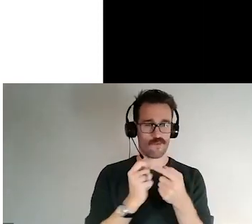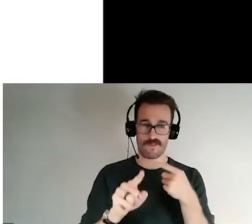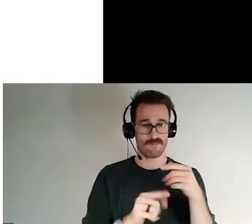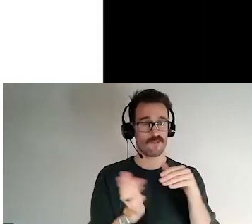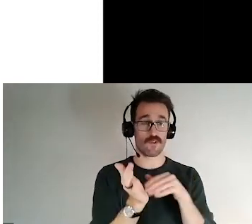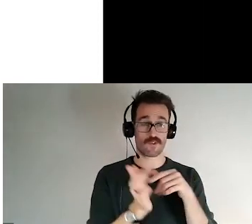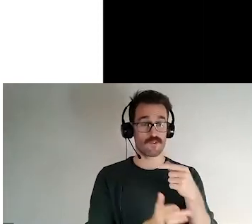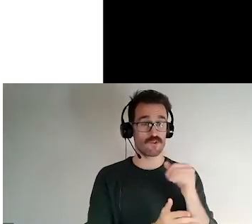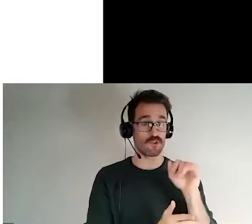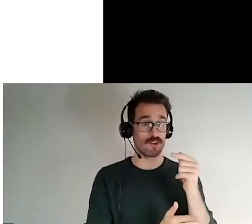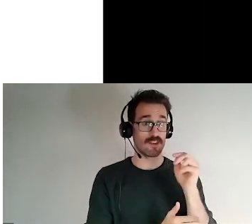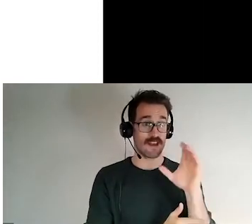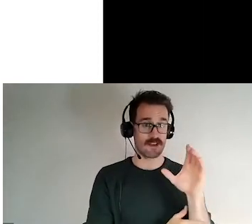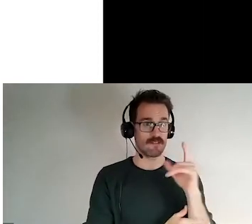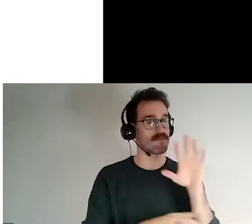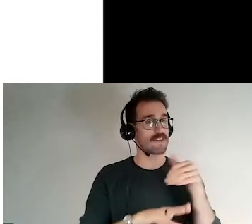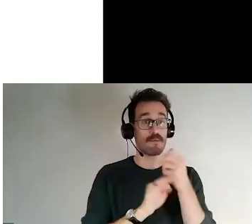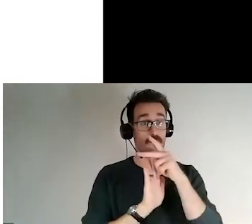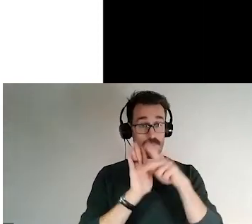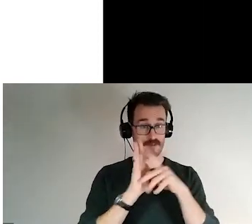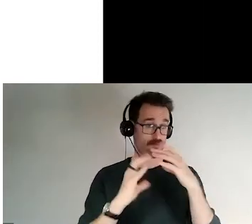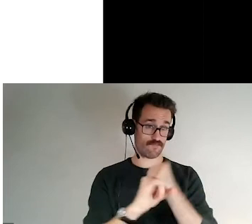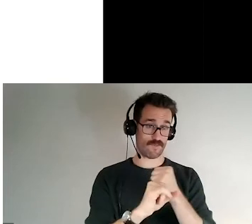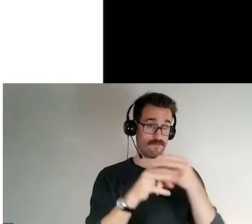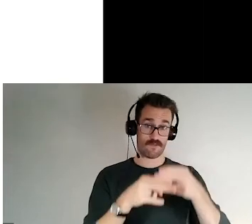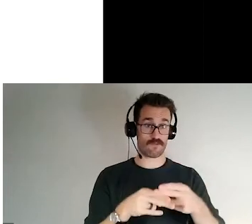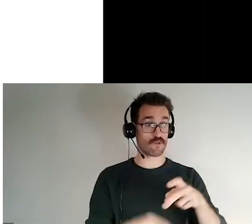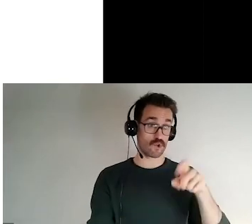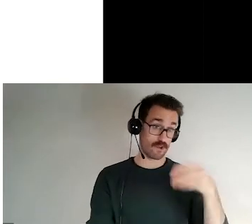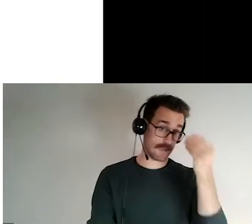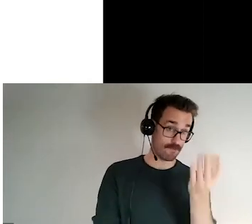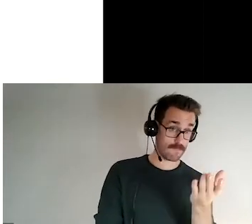Work and Health, created a policy brief entitled "Should I tell them working towards barrier-free